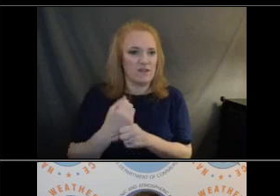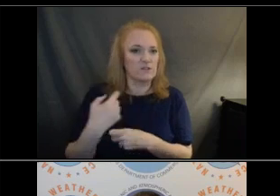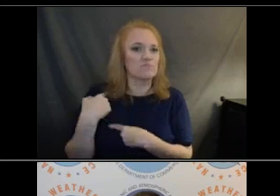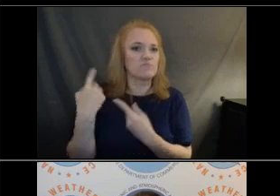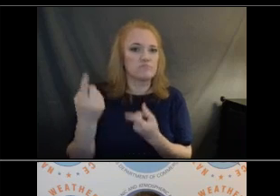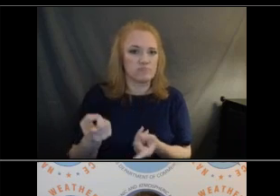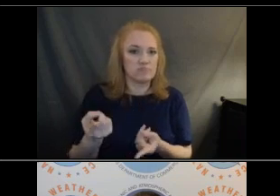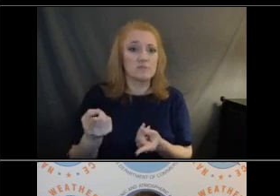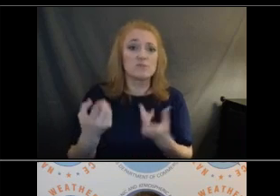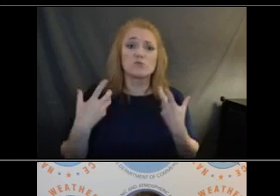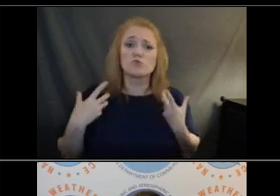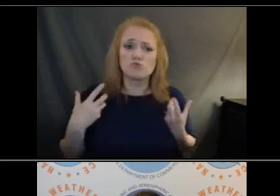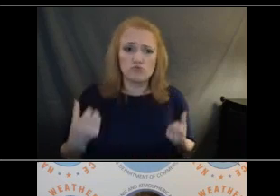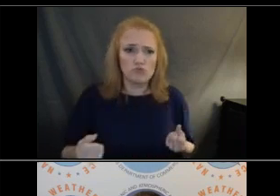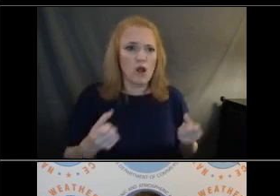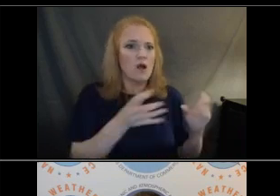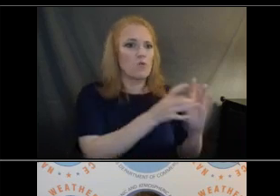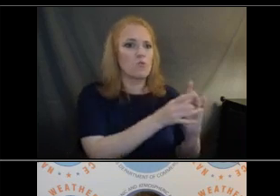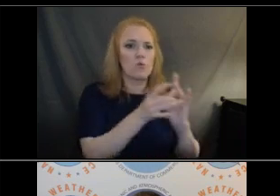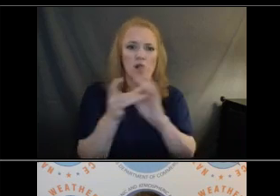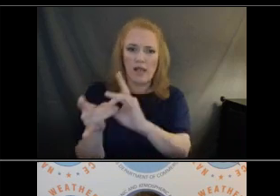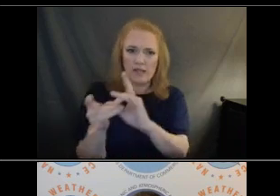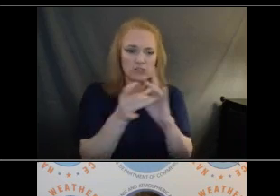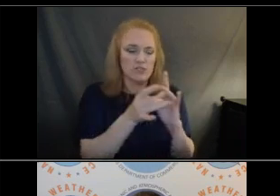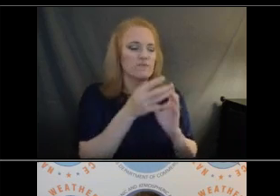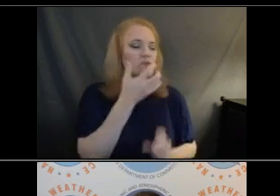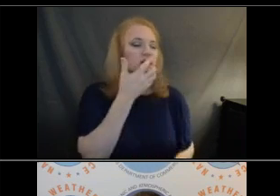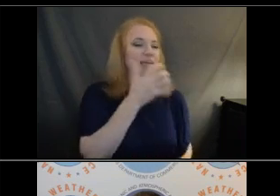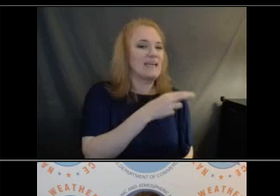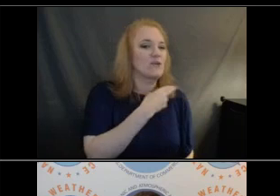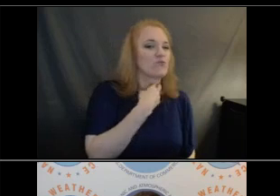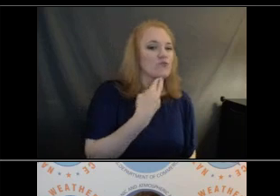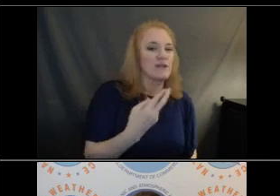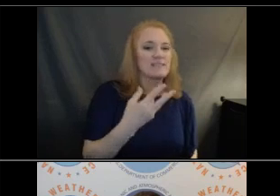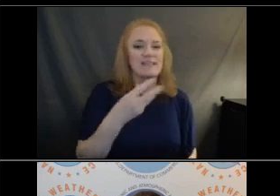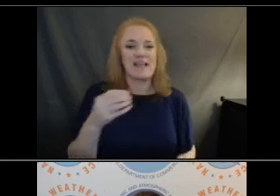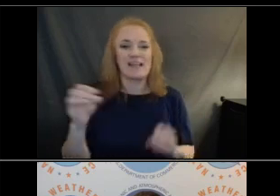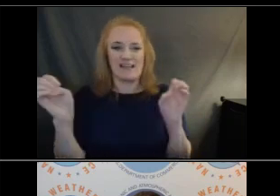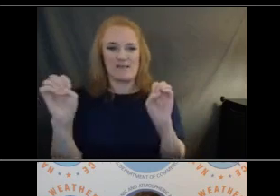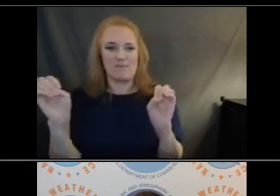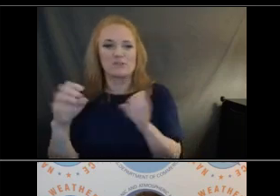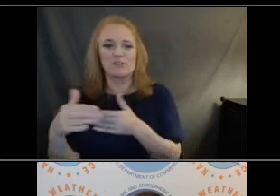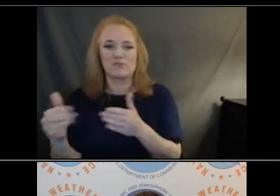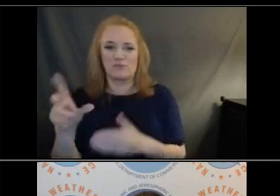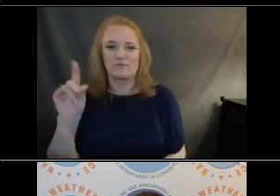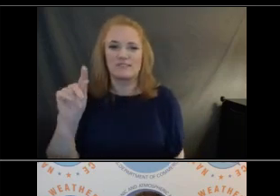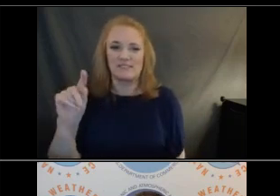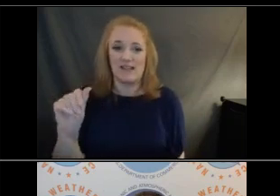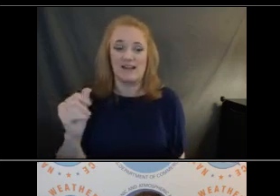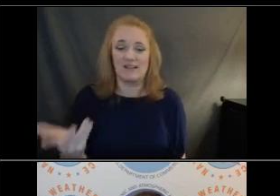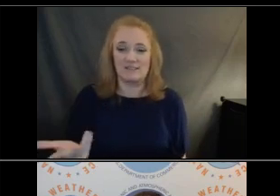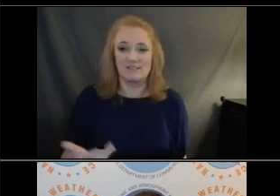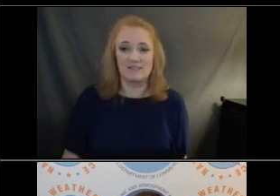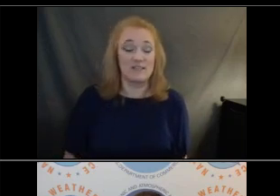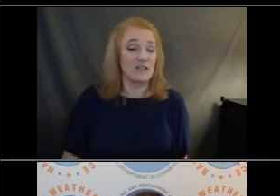there's strong correlation for HeatRisk even for data that it wasn't specifically designed around,